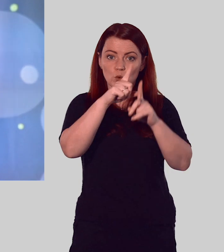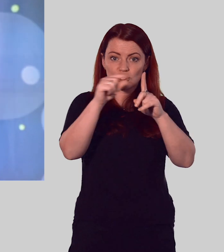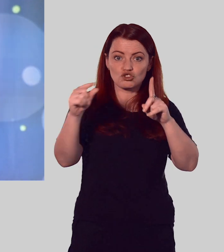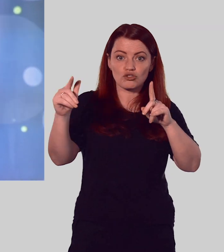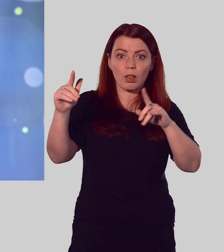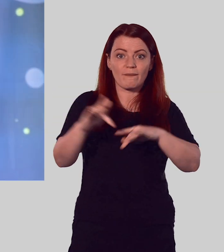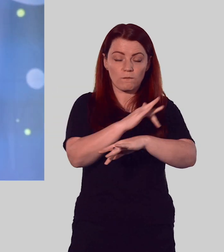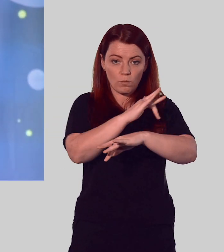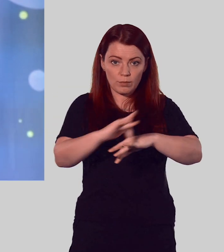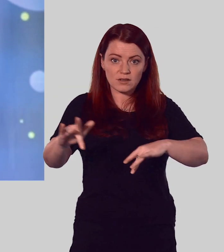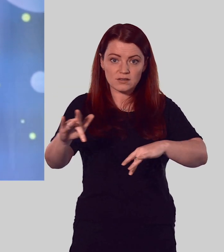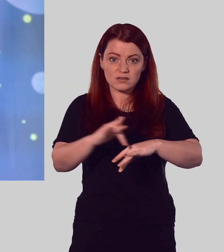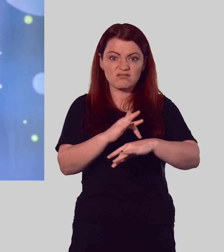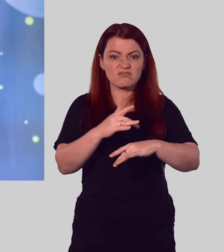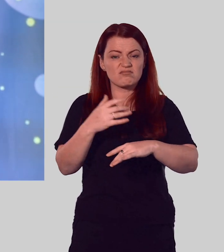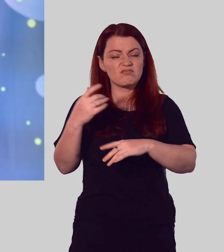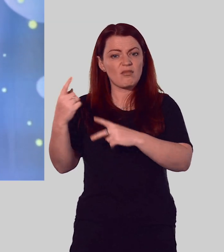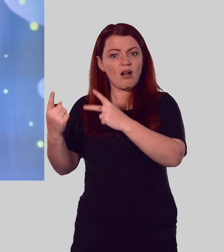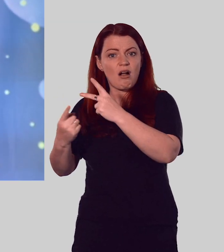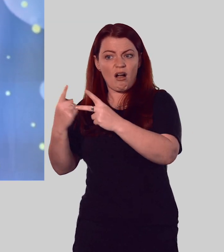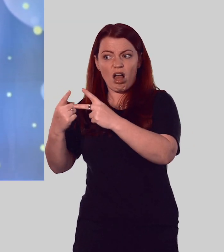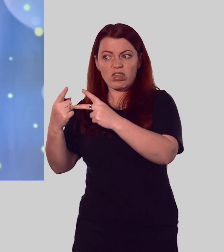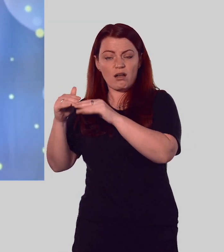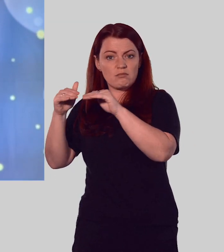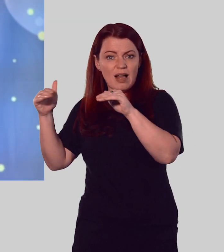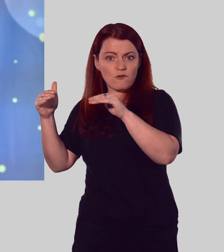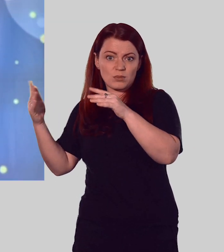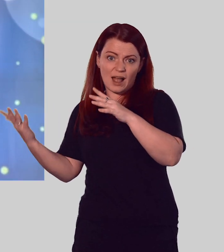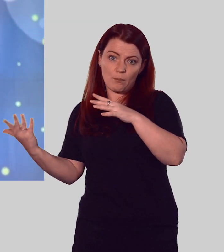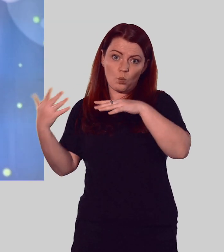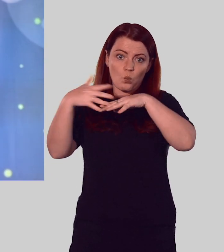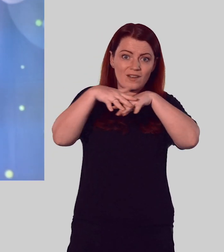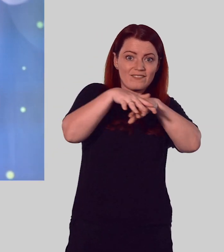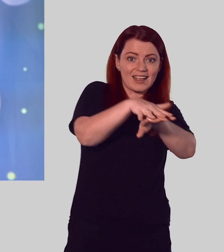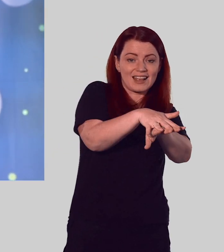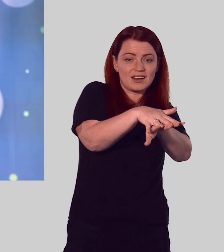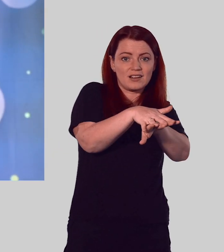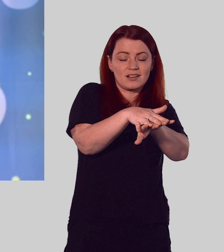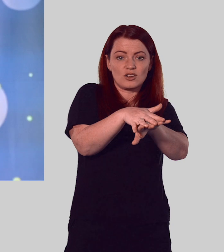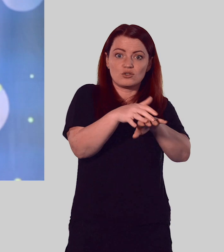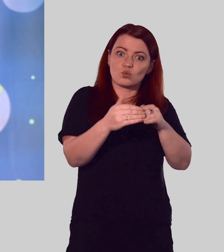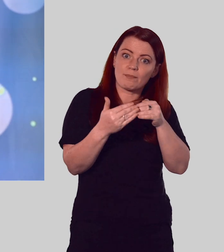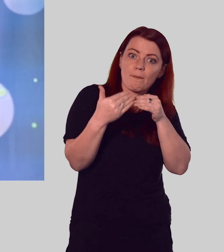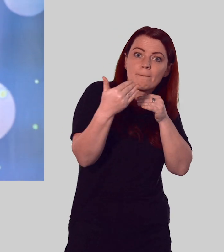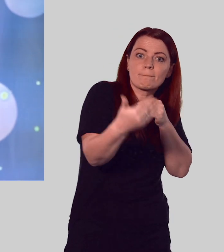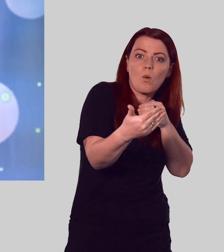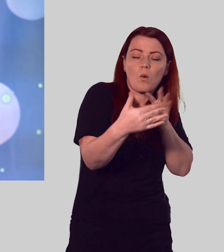and other platforms woven into your piece to add further interactivity with your participants and audience.